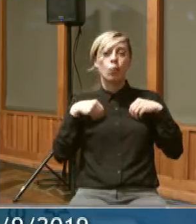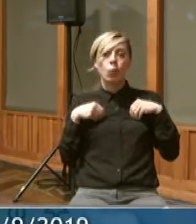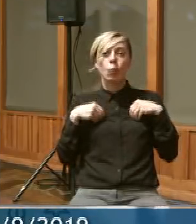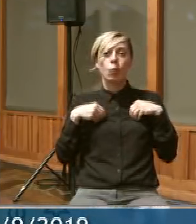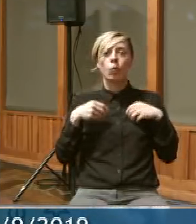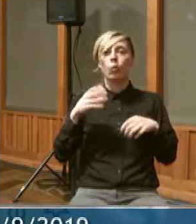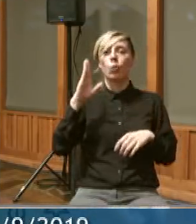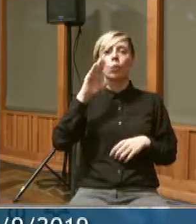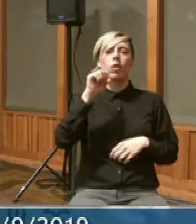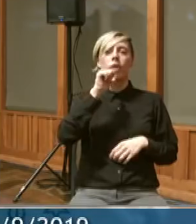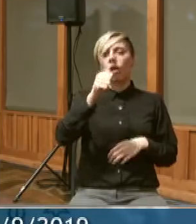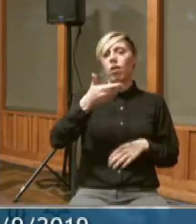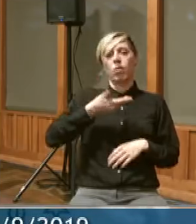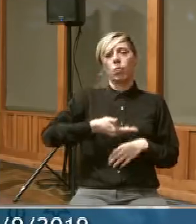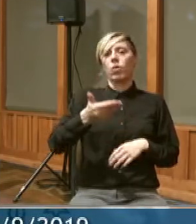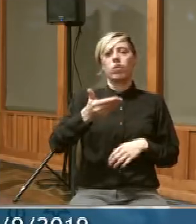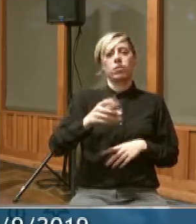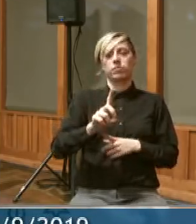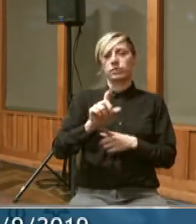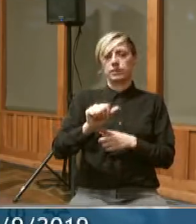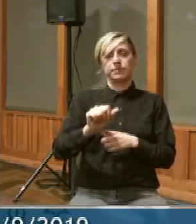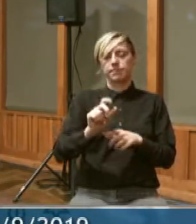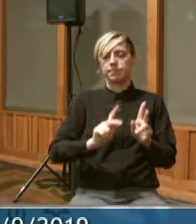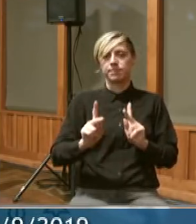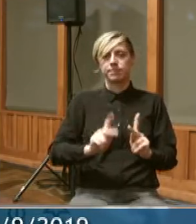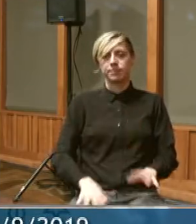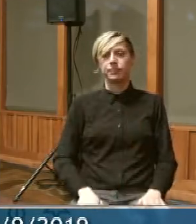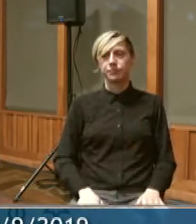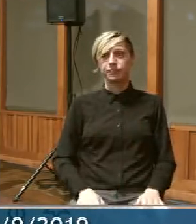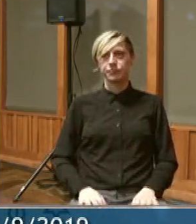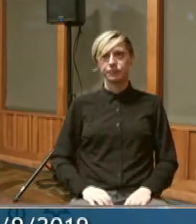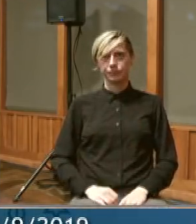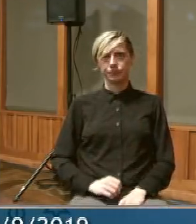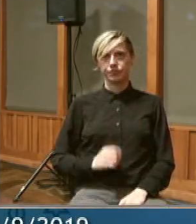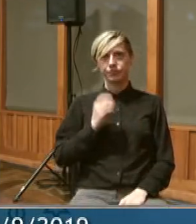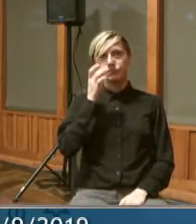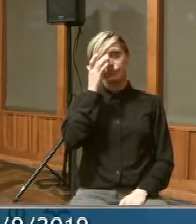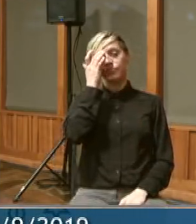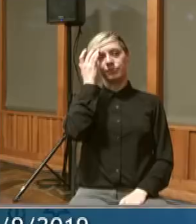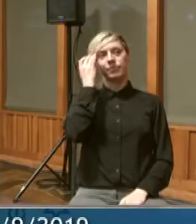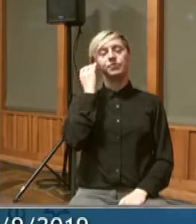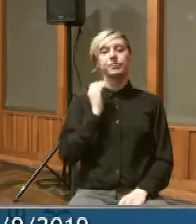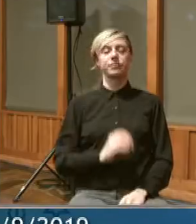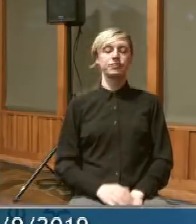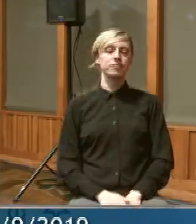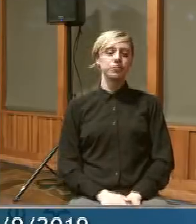THE PROGRAMS ARE EVEN ACCESSIBLE